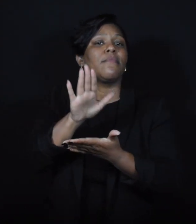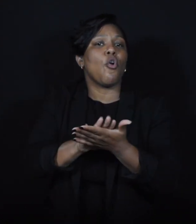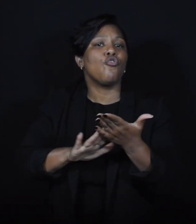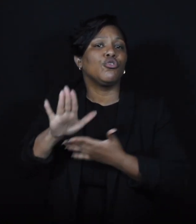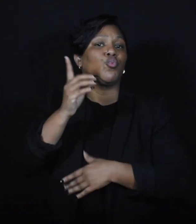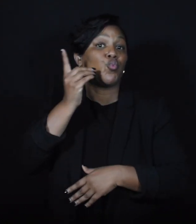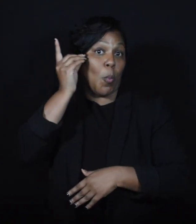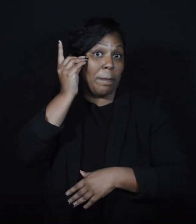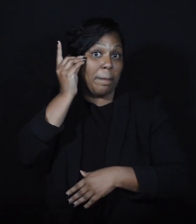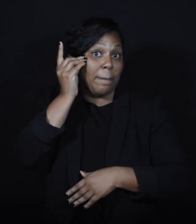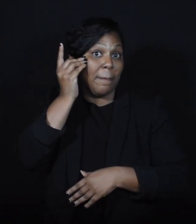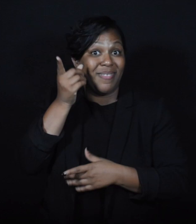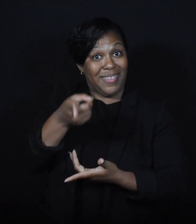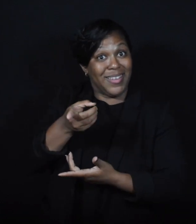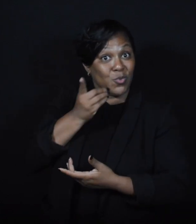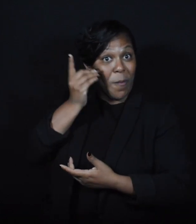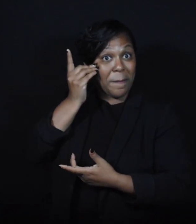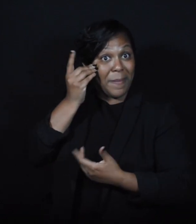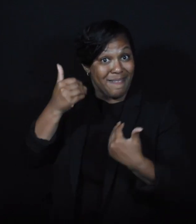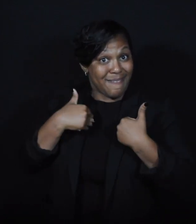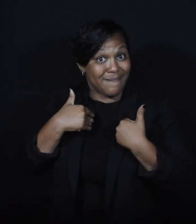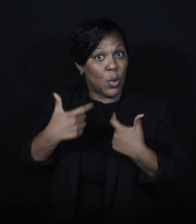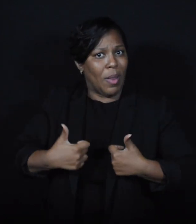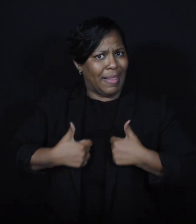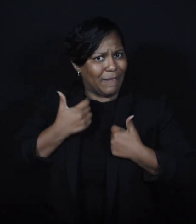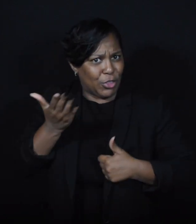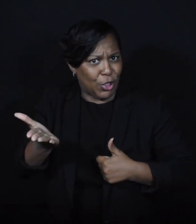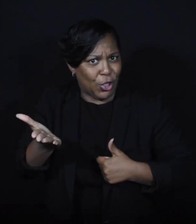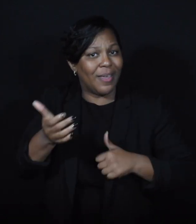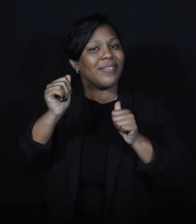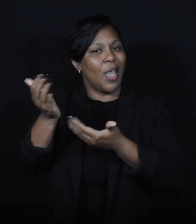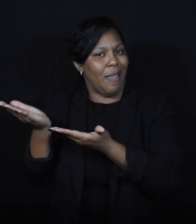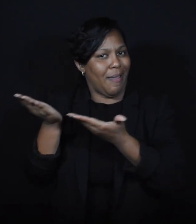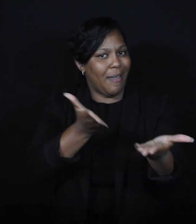If you are a college student living in a dorm room, you can use your college ID card.